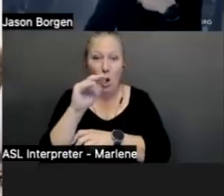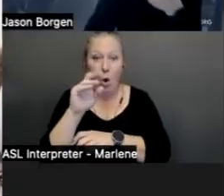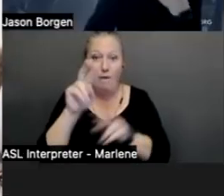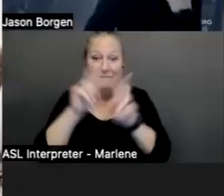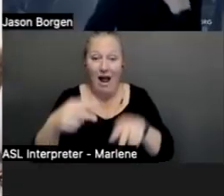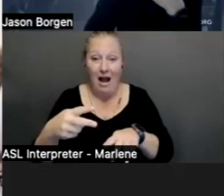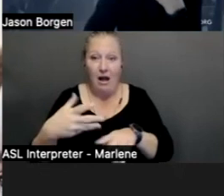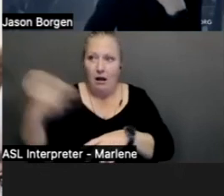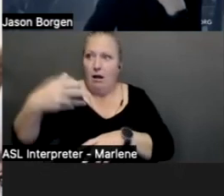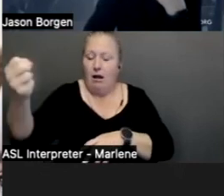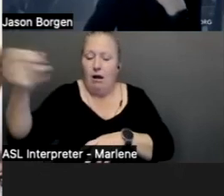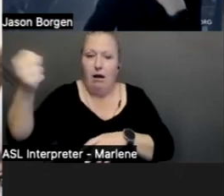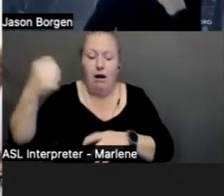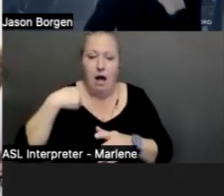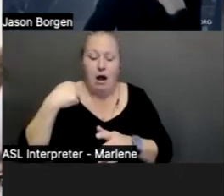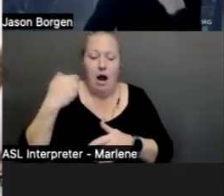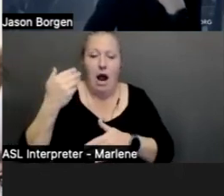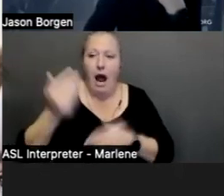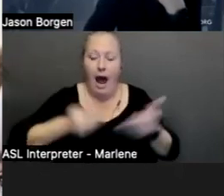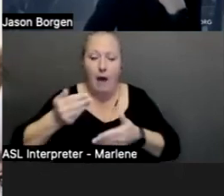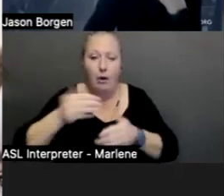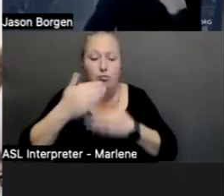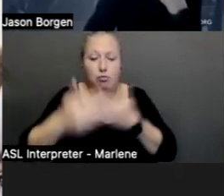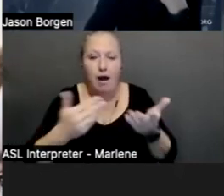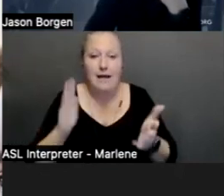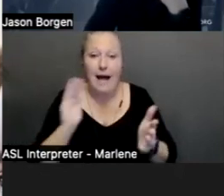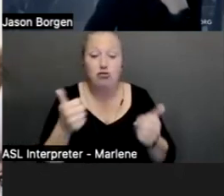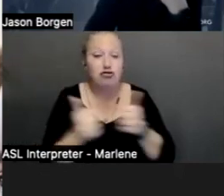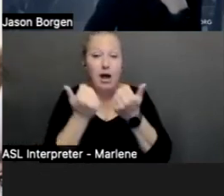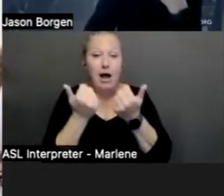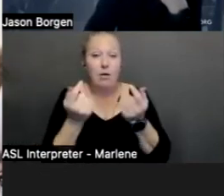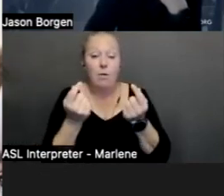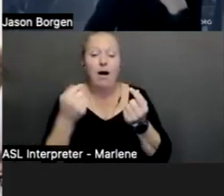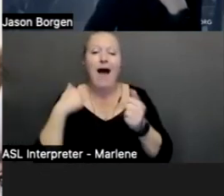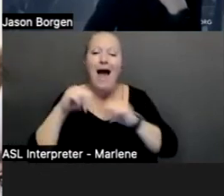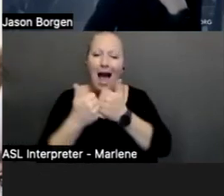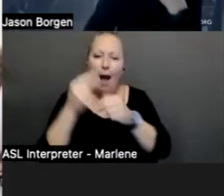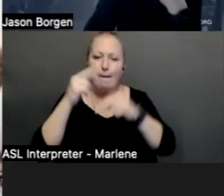my hiring process. So. So the challenge we have is how do we build networking support for the